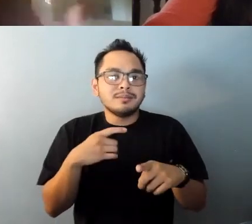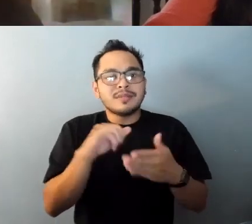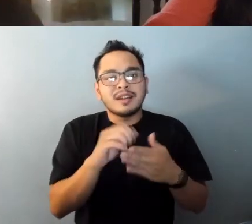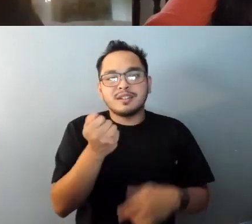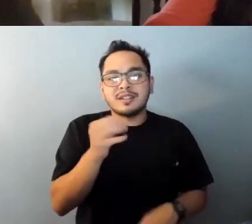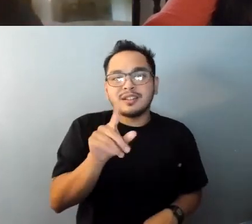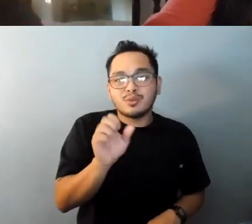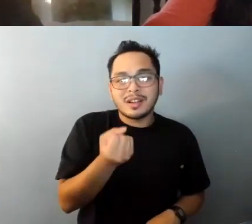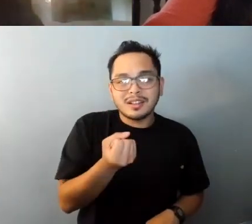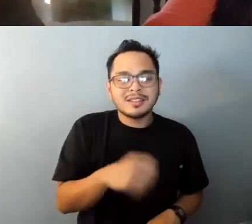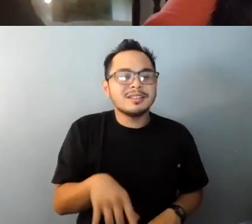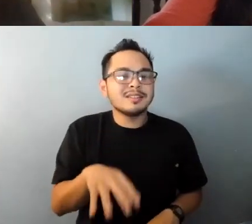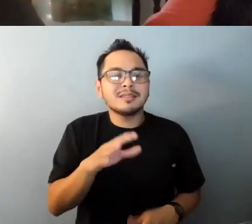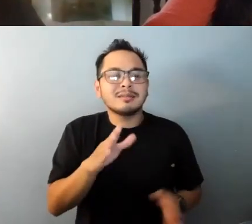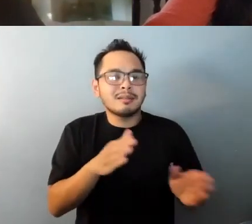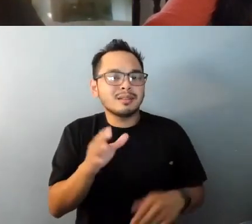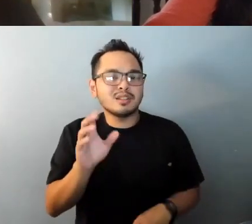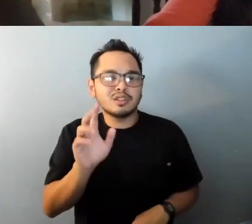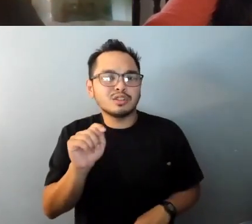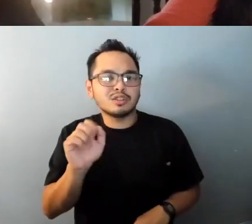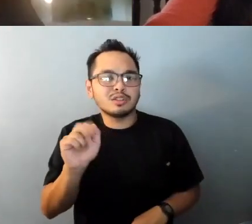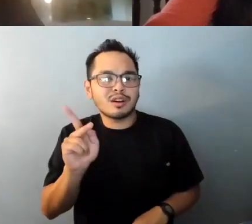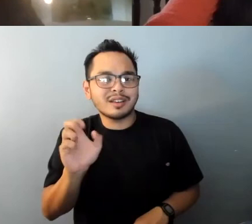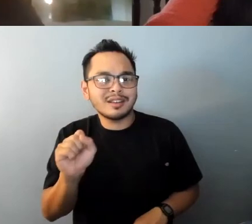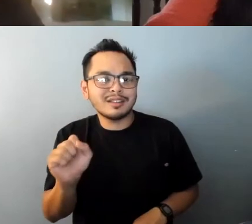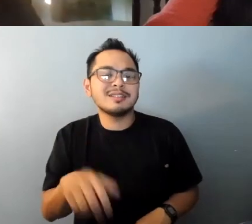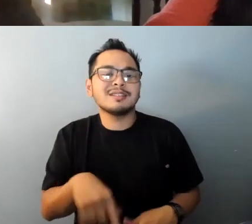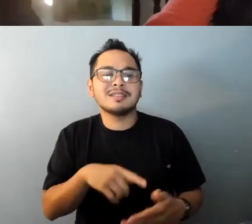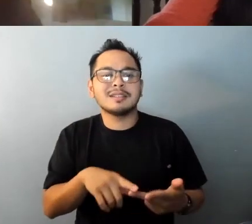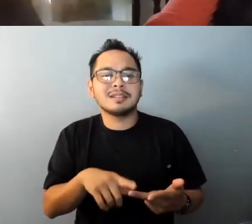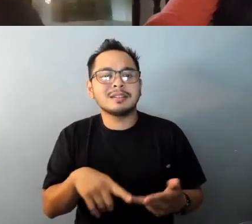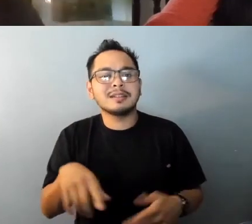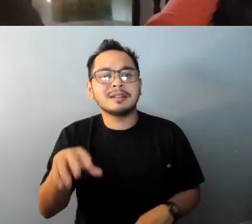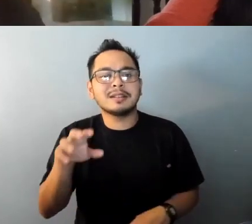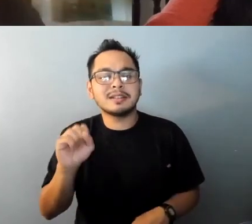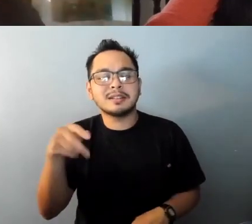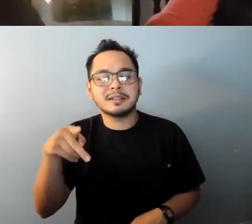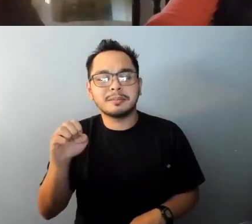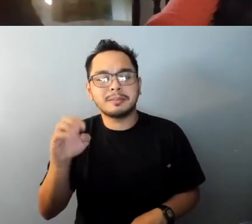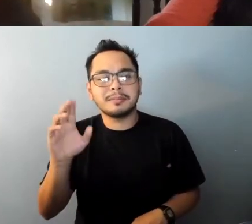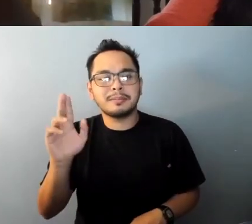movies, and the weird humour of the 1920s and the broadness of it actually resonates